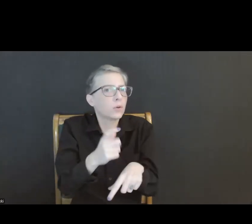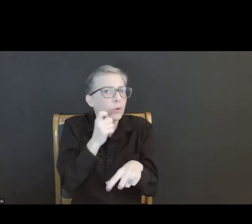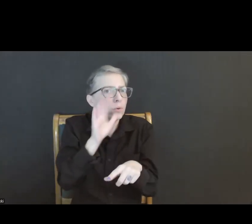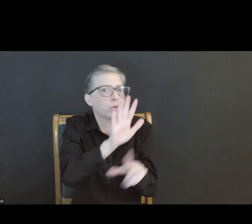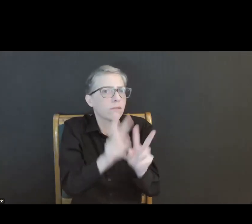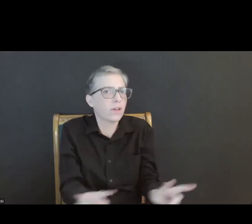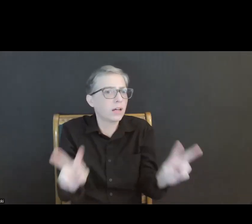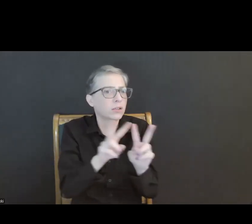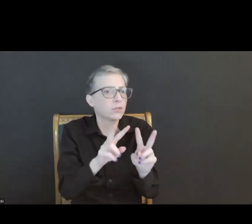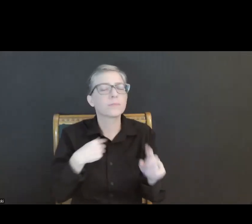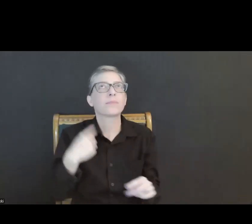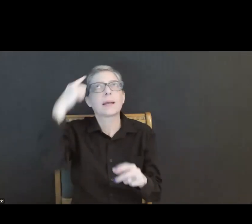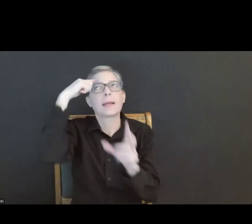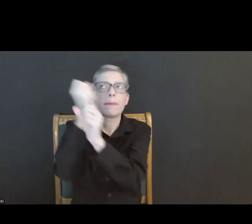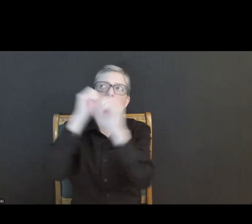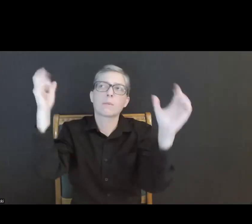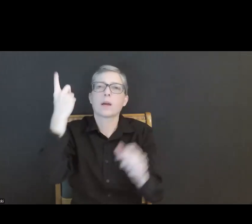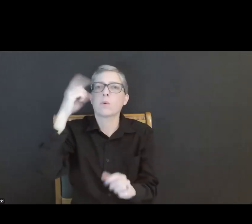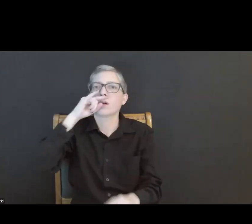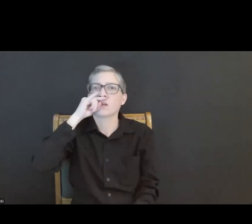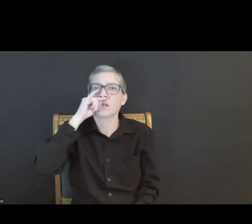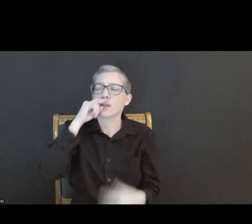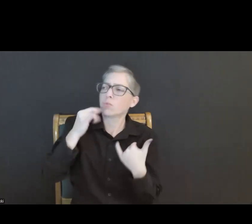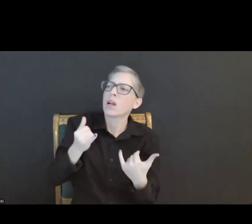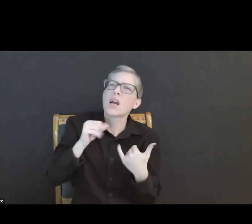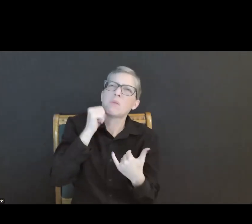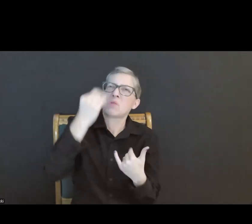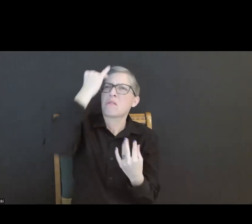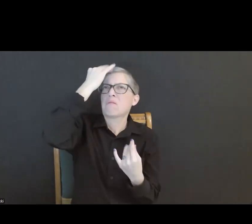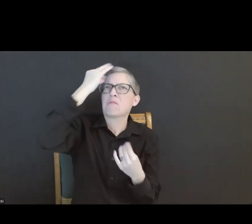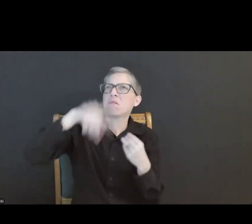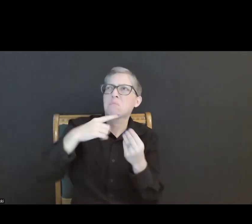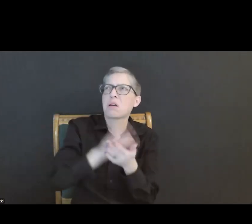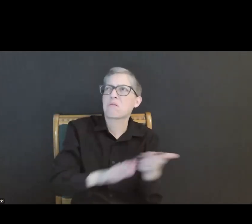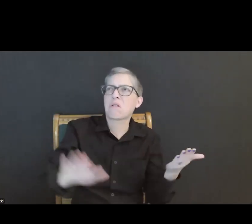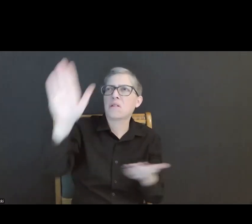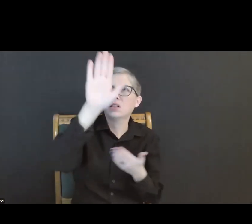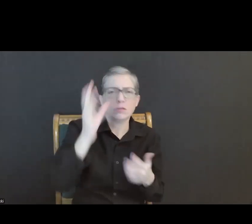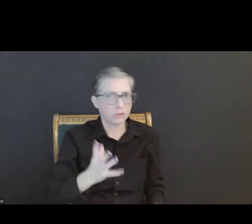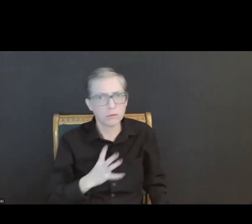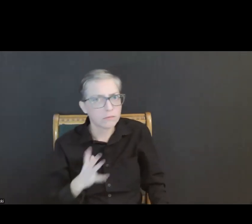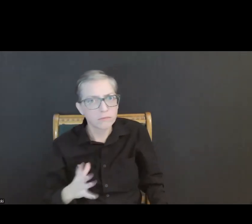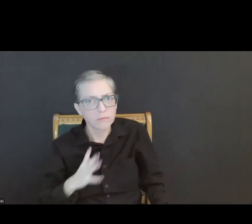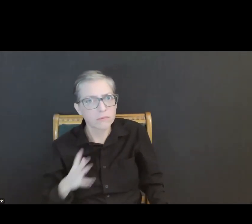don't really I'm not really thinking about college right now that's fine that's okay I want you to be